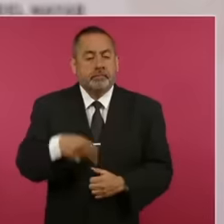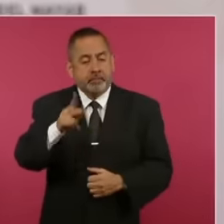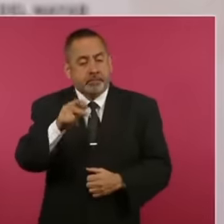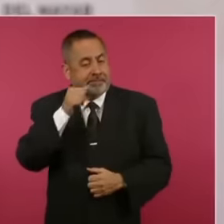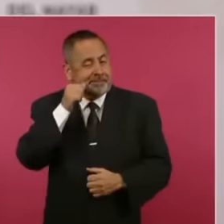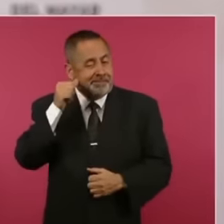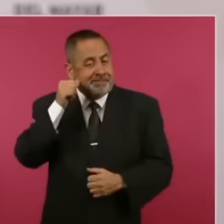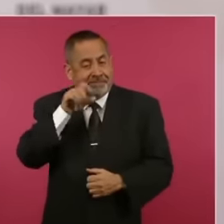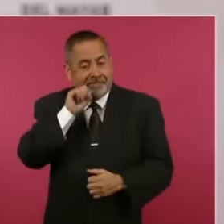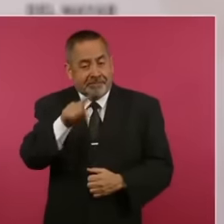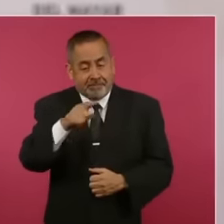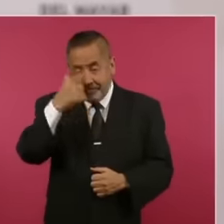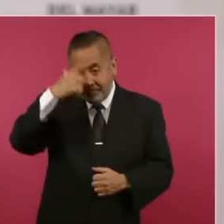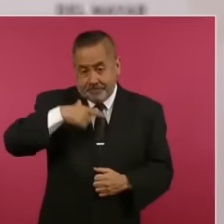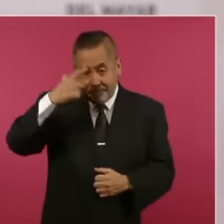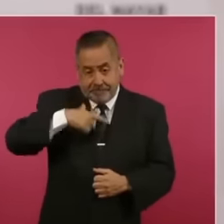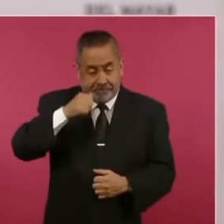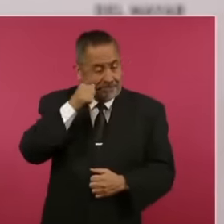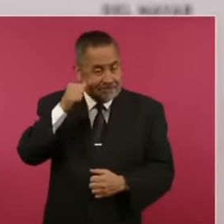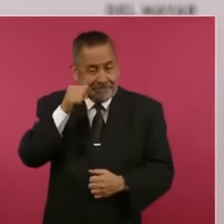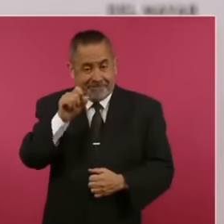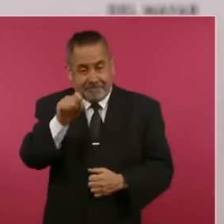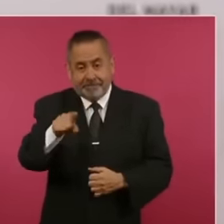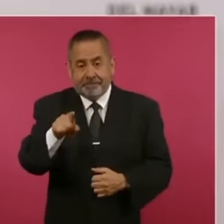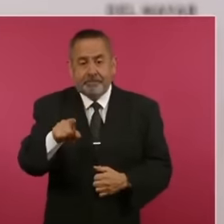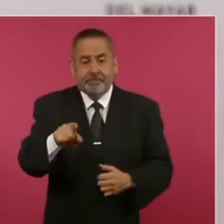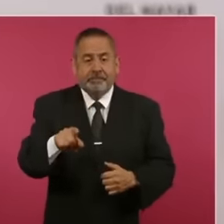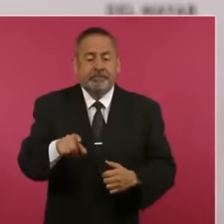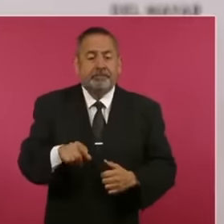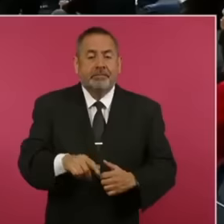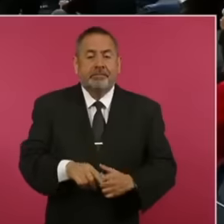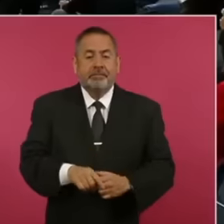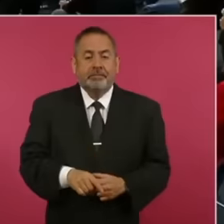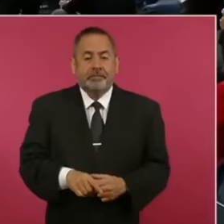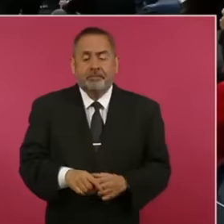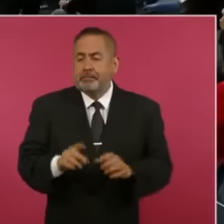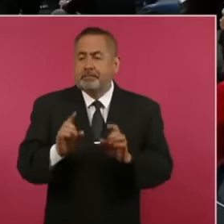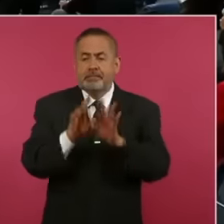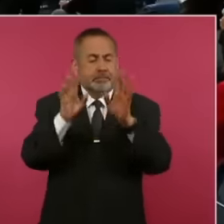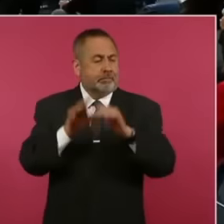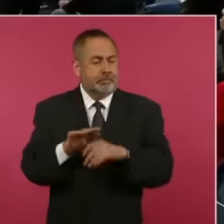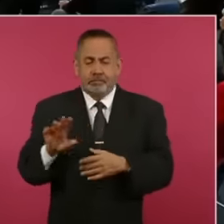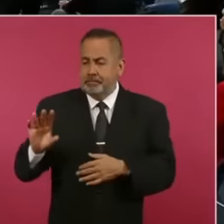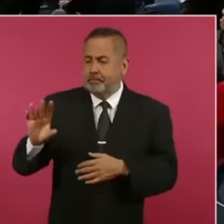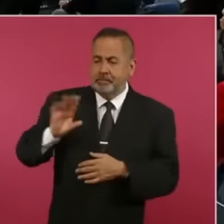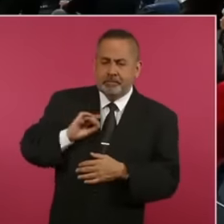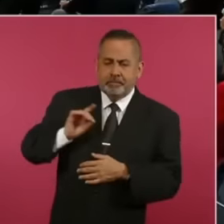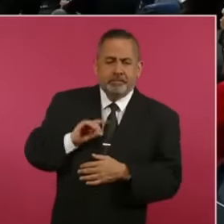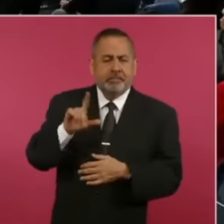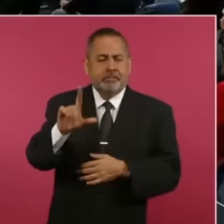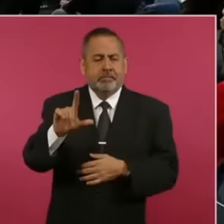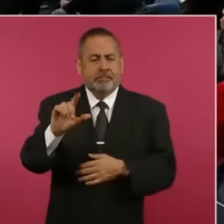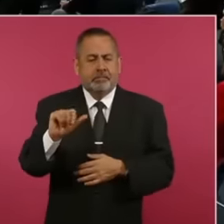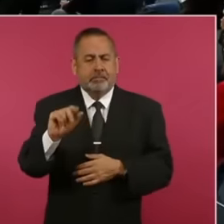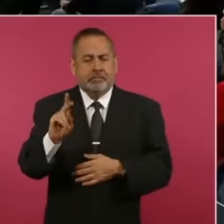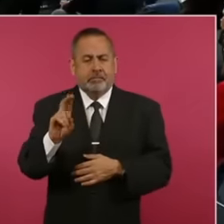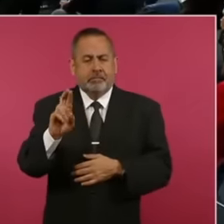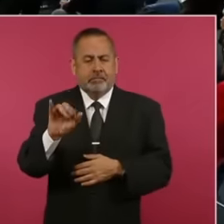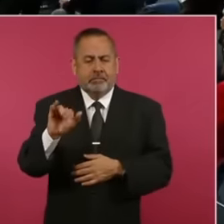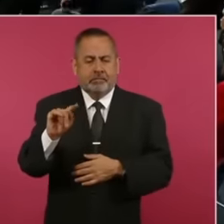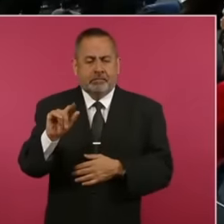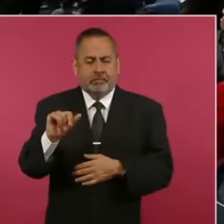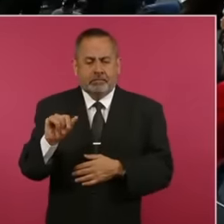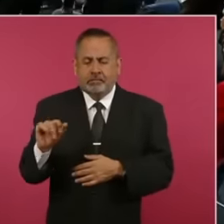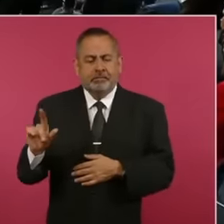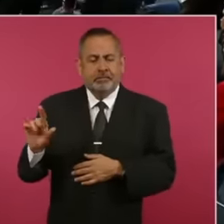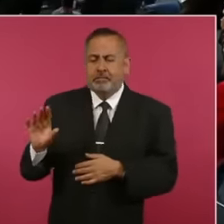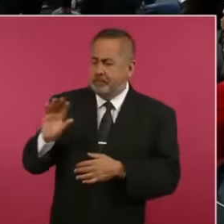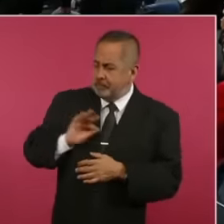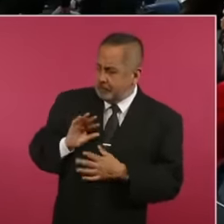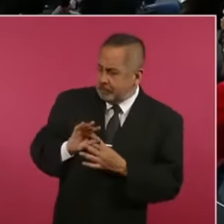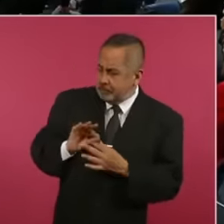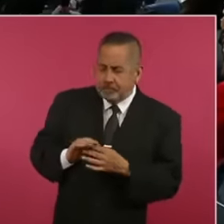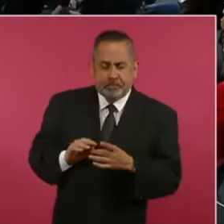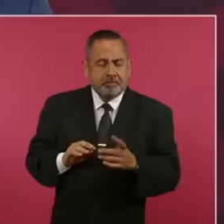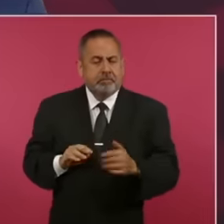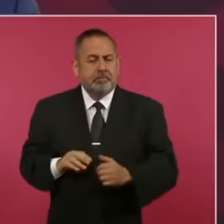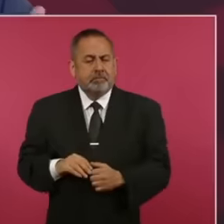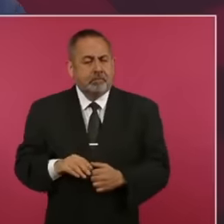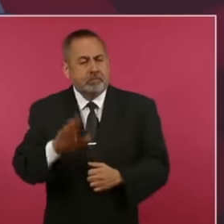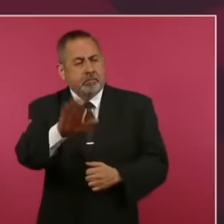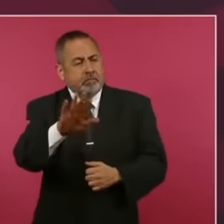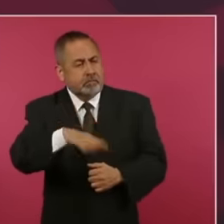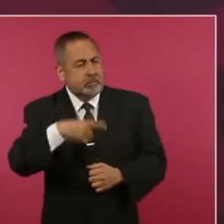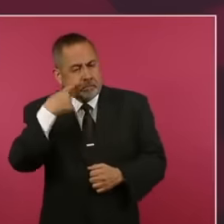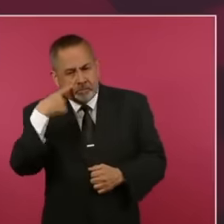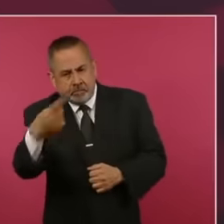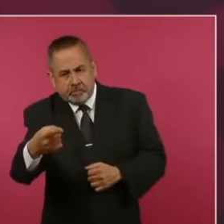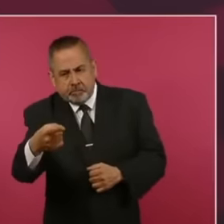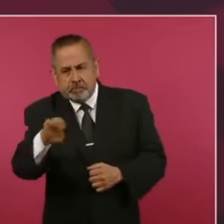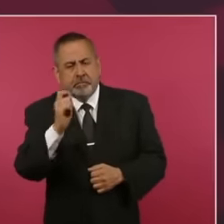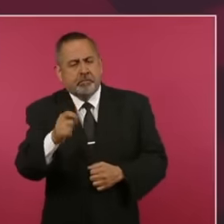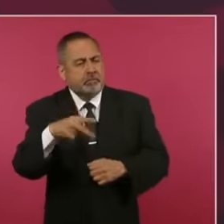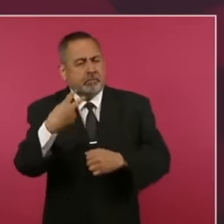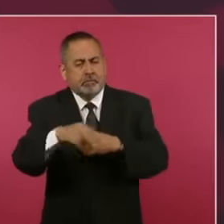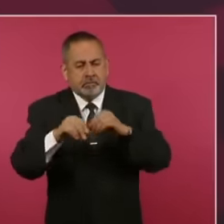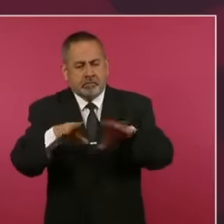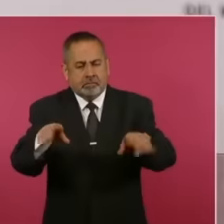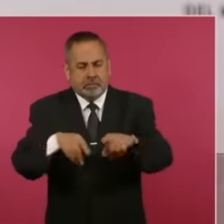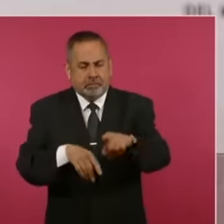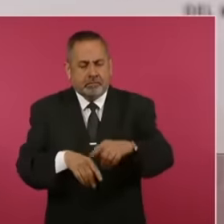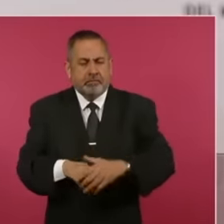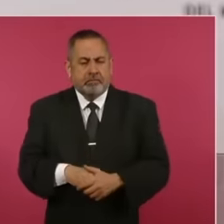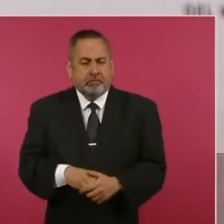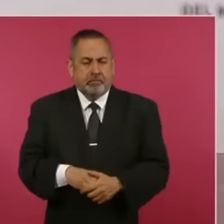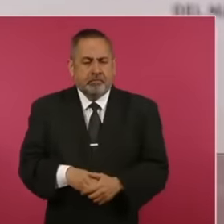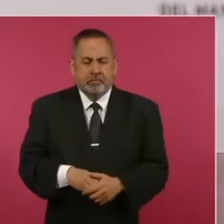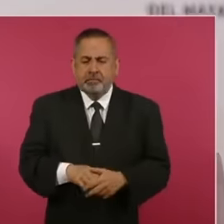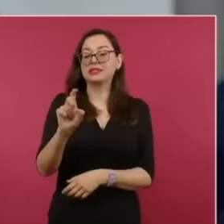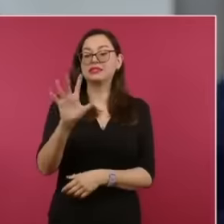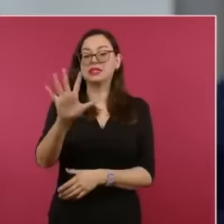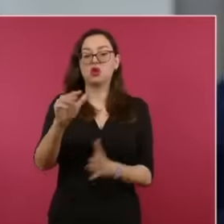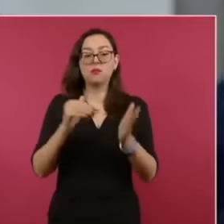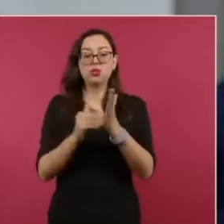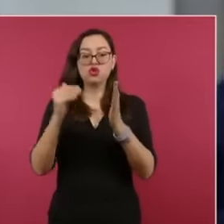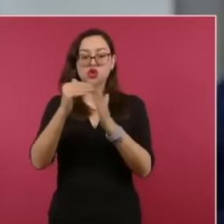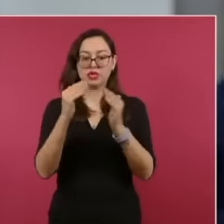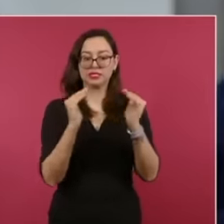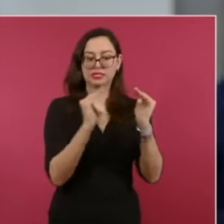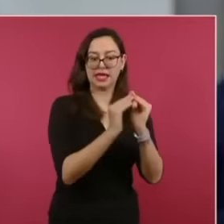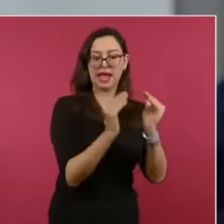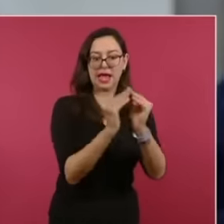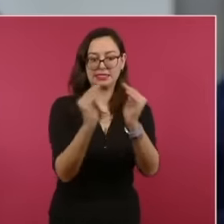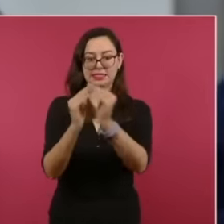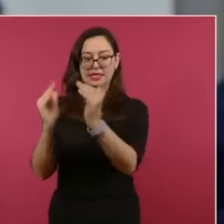night suddenly this Laurita Laura tells me, look, there is an alleged statement